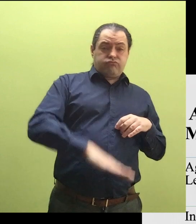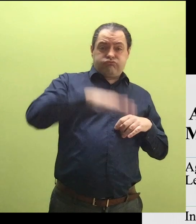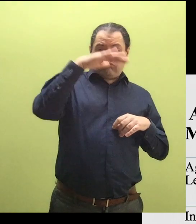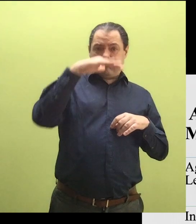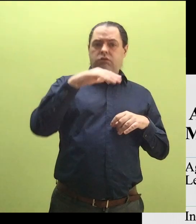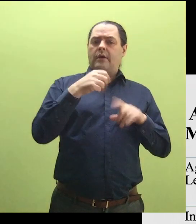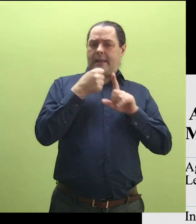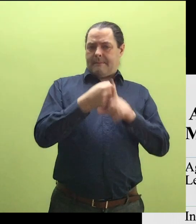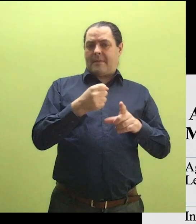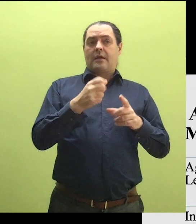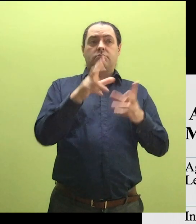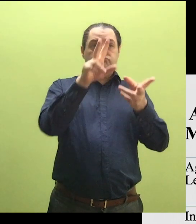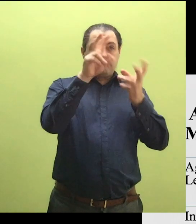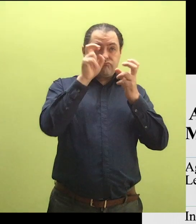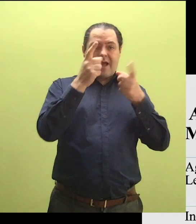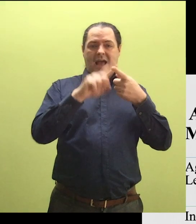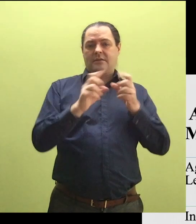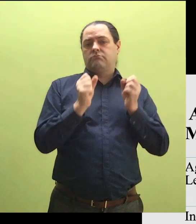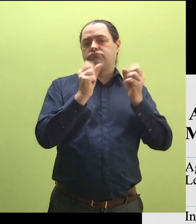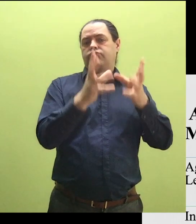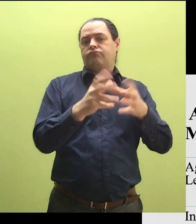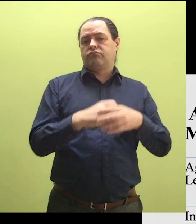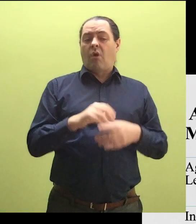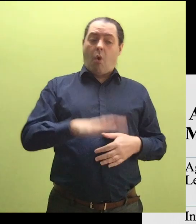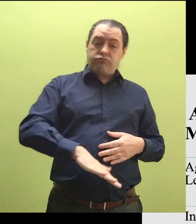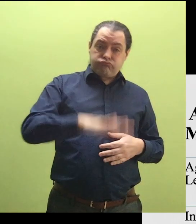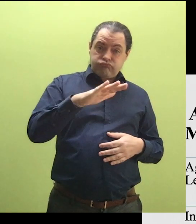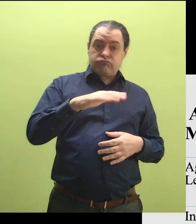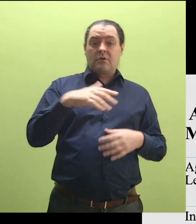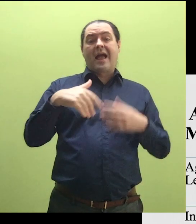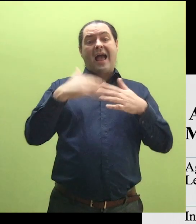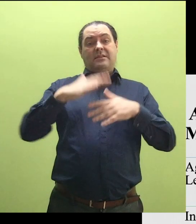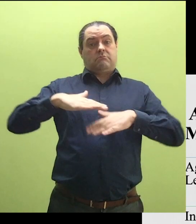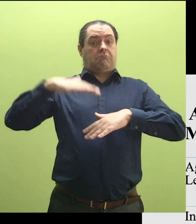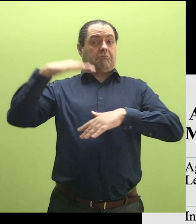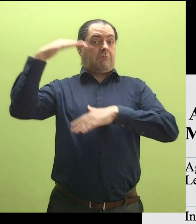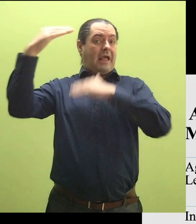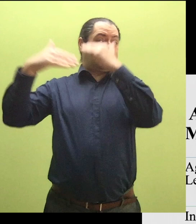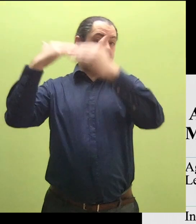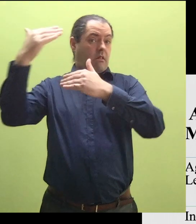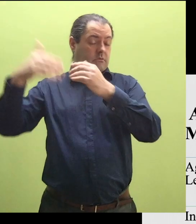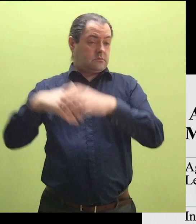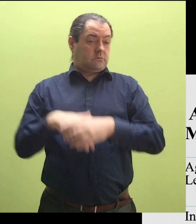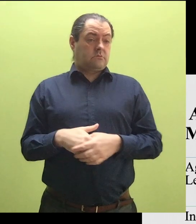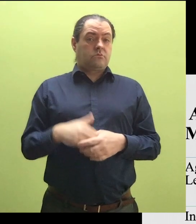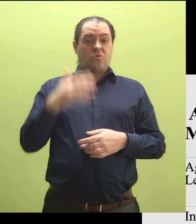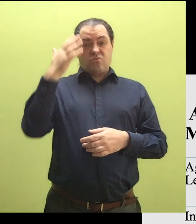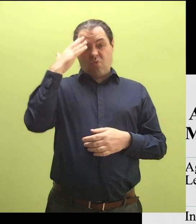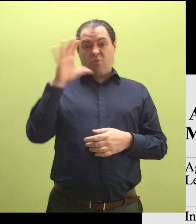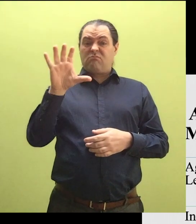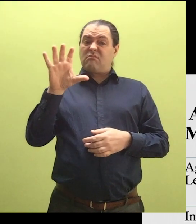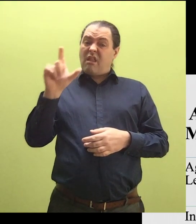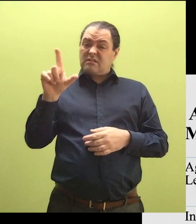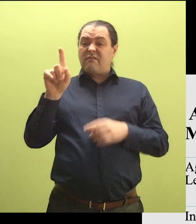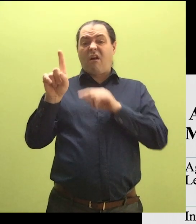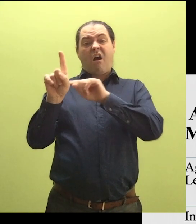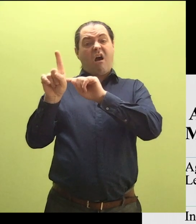not only in childhood, but also in adulthood. Moreover, morpho- syntactically complex structures such as classifiers are observed